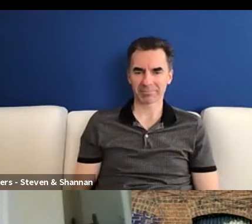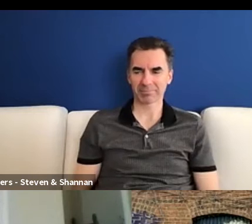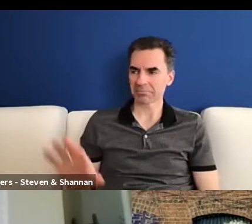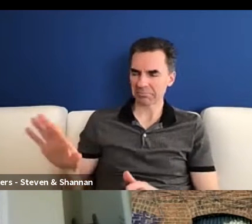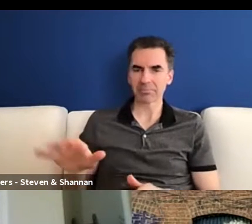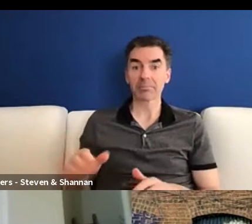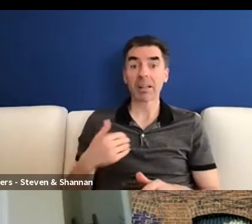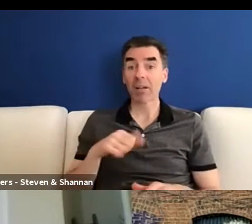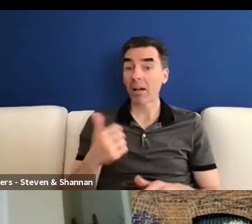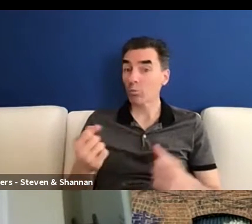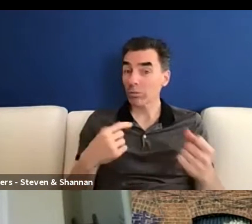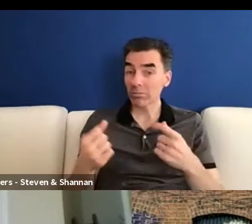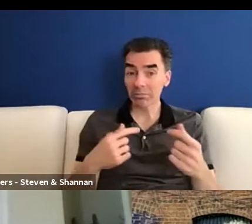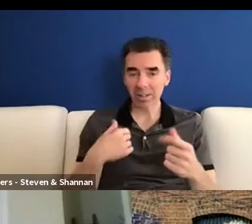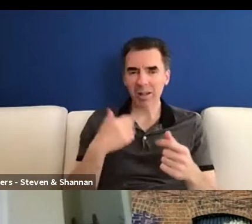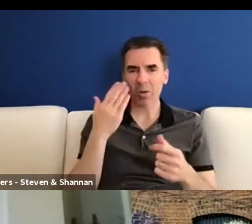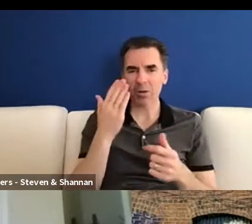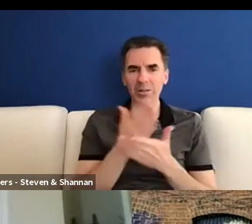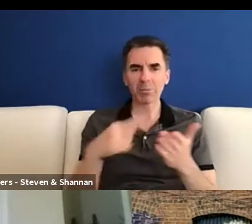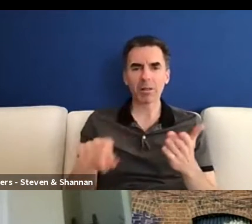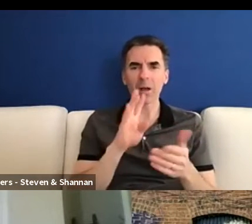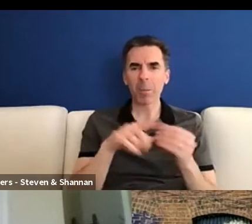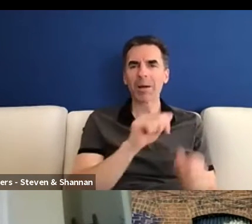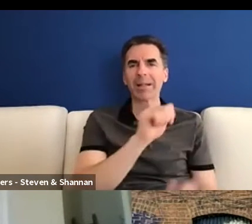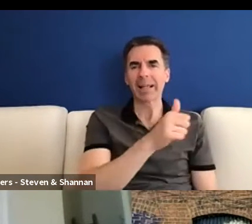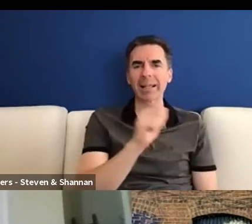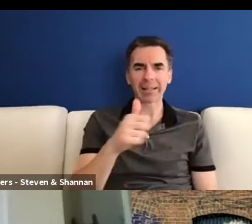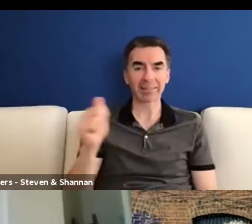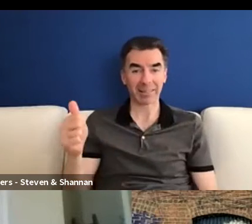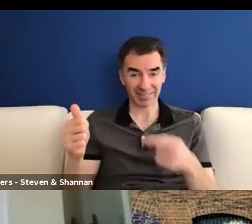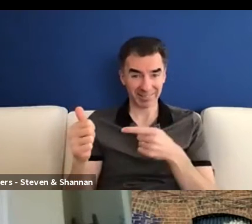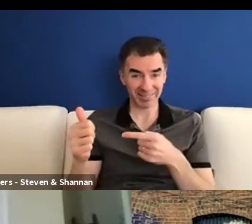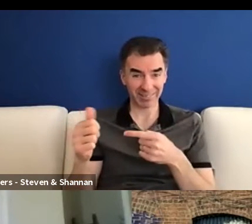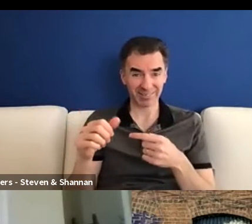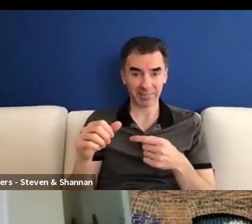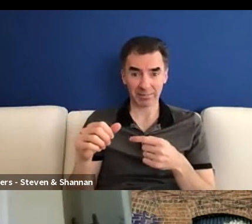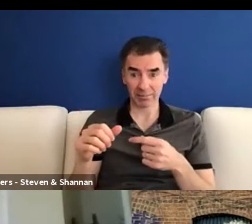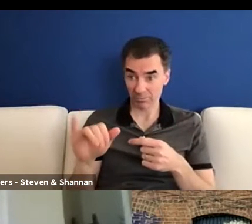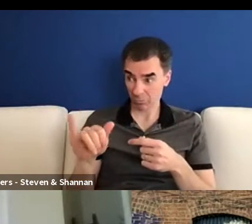Jodie Steeley: I mean, everybody was asking about the 10 1010 communication, right? Jason was out a lot of questions.